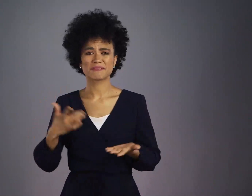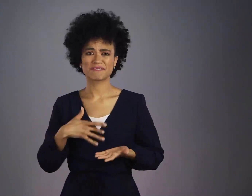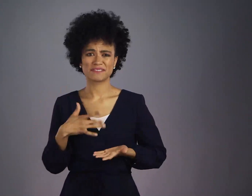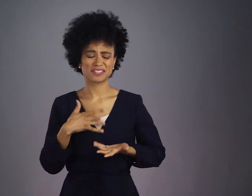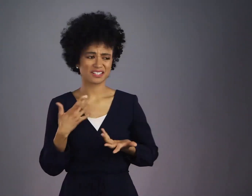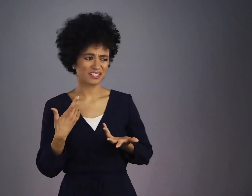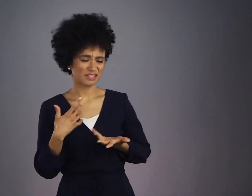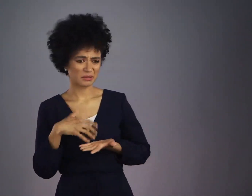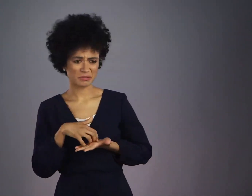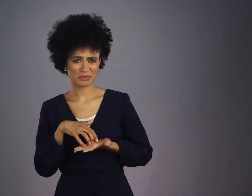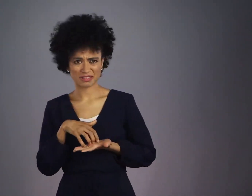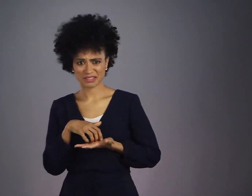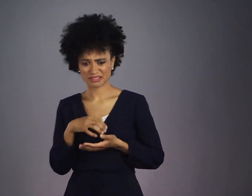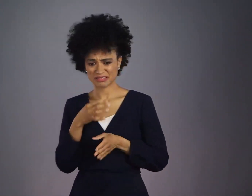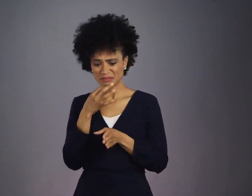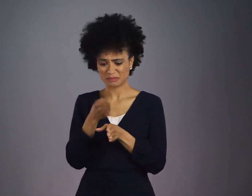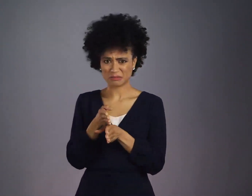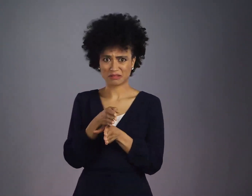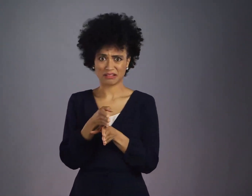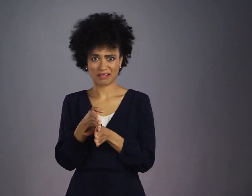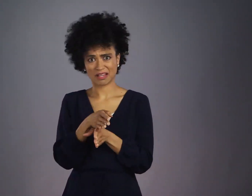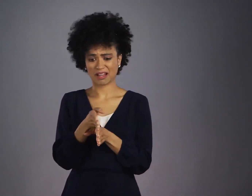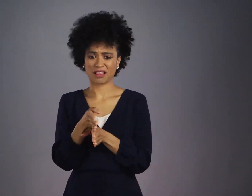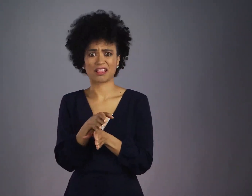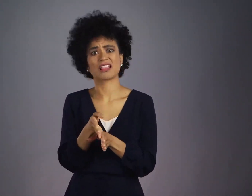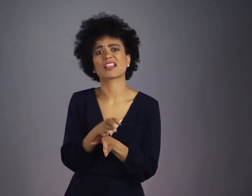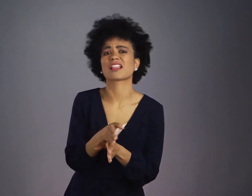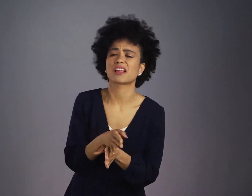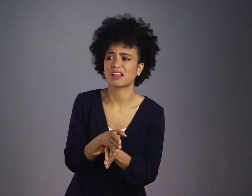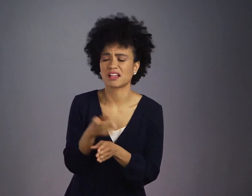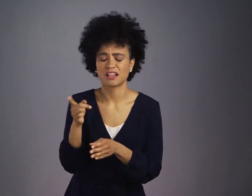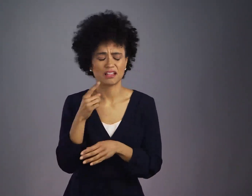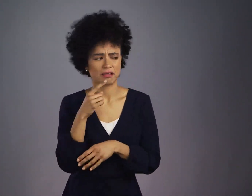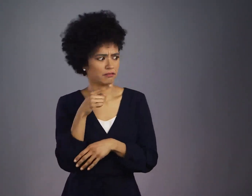In a weak moment he may take your dislike of his high-stepping friends